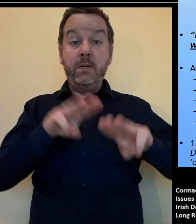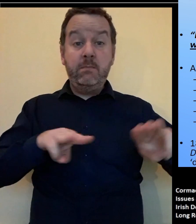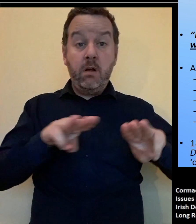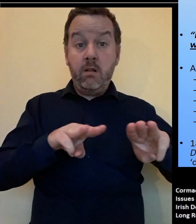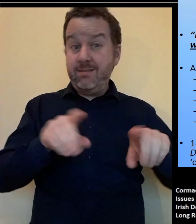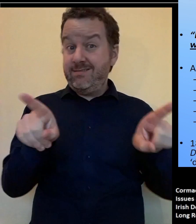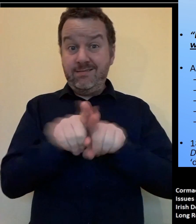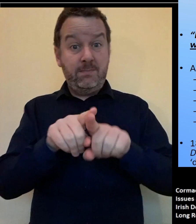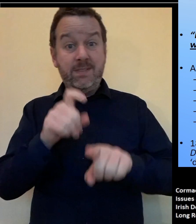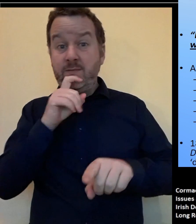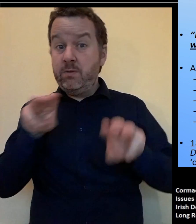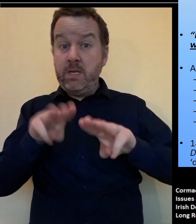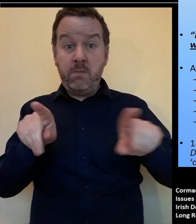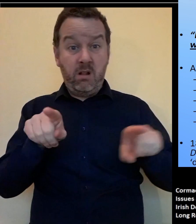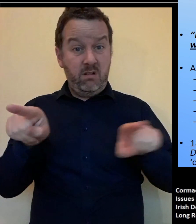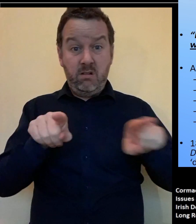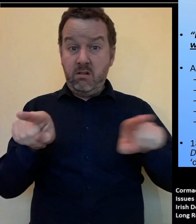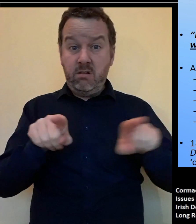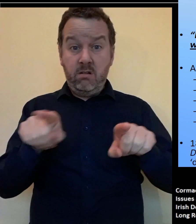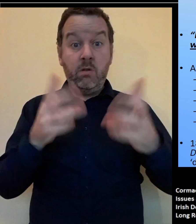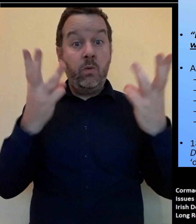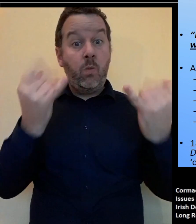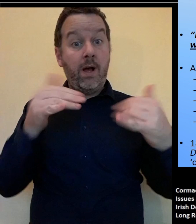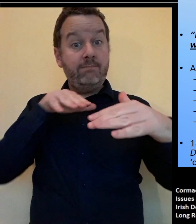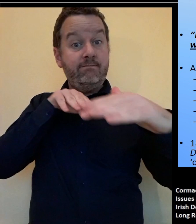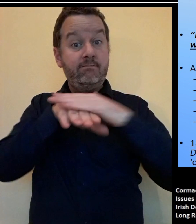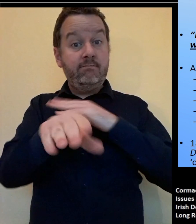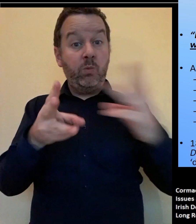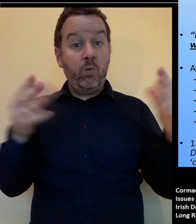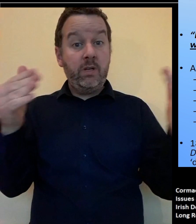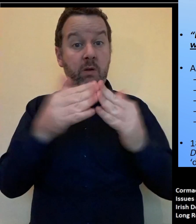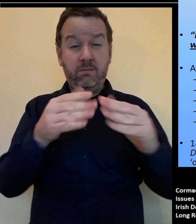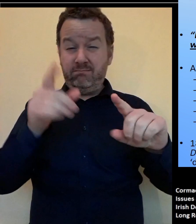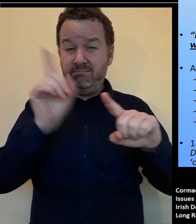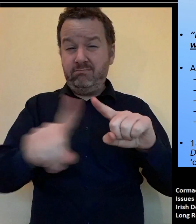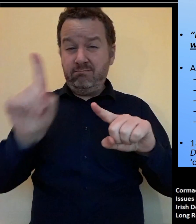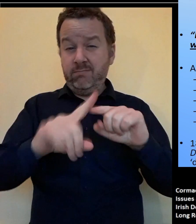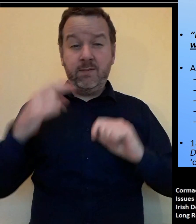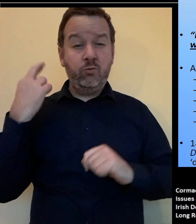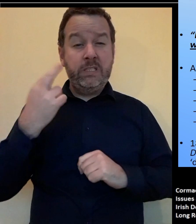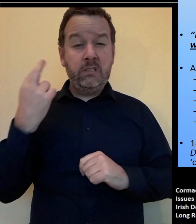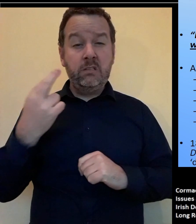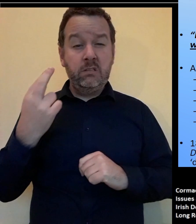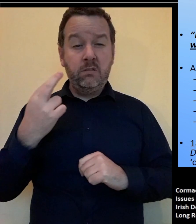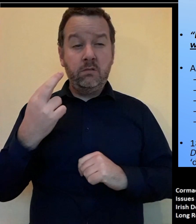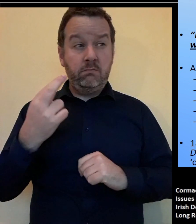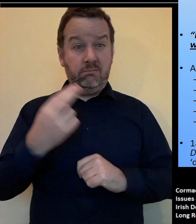Deaf people, like hearing people, entered the workhouse themselves, for a wide variety of reasons,